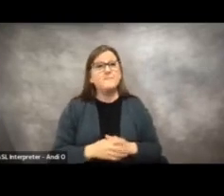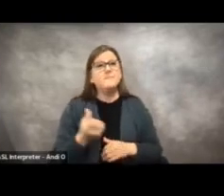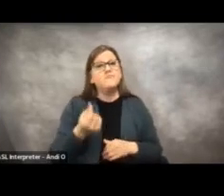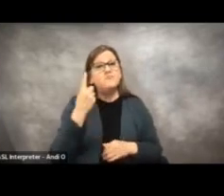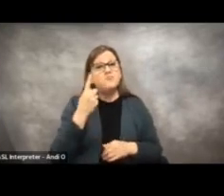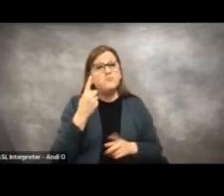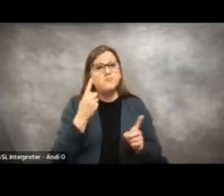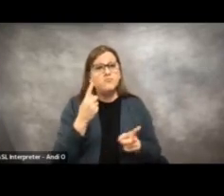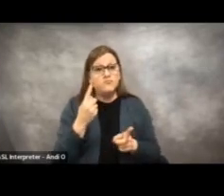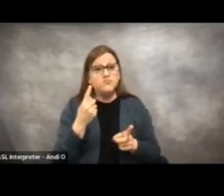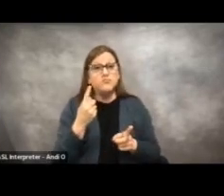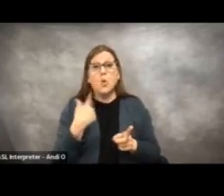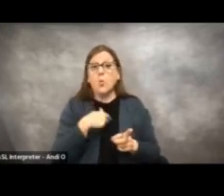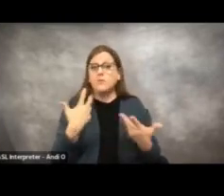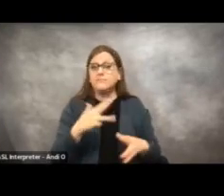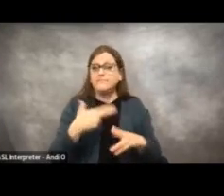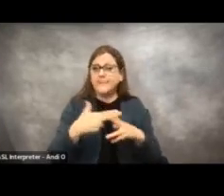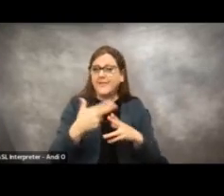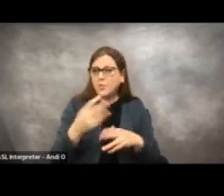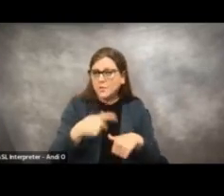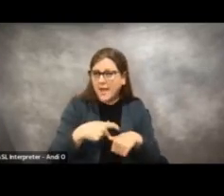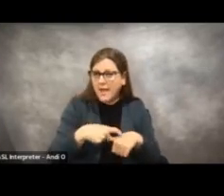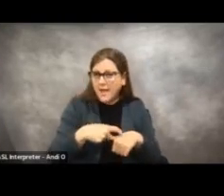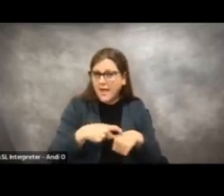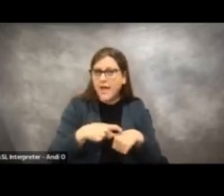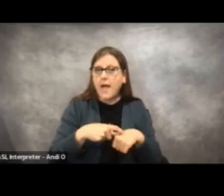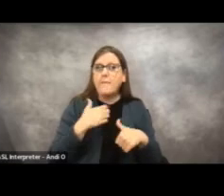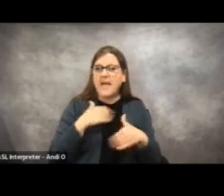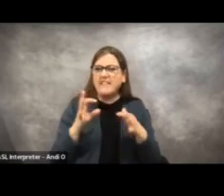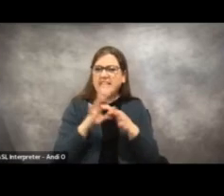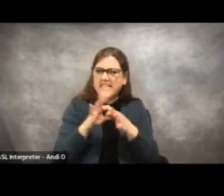we've mentioned I think a few times that there are links in the chat, there's going to be